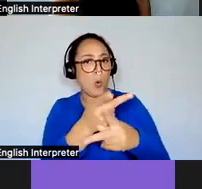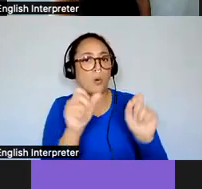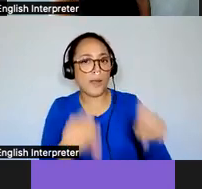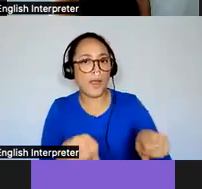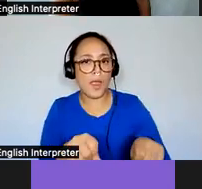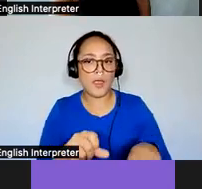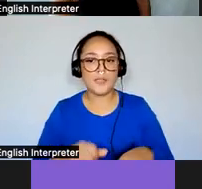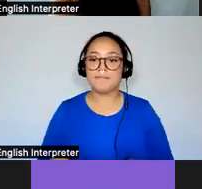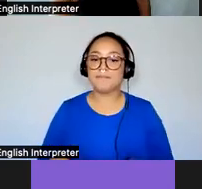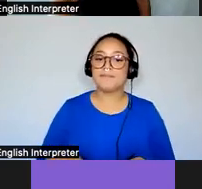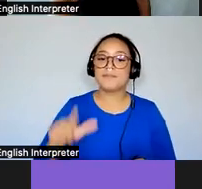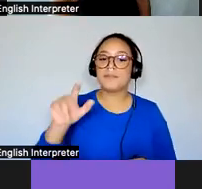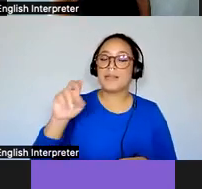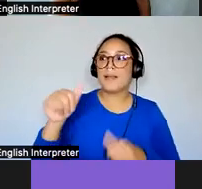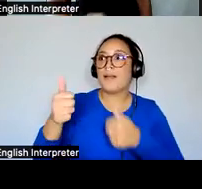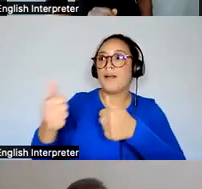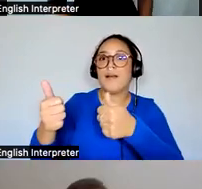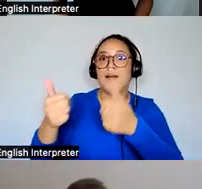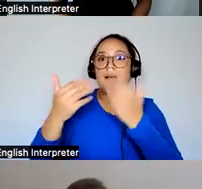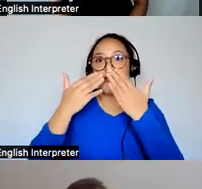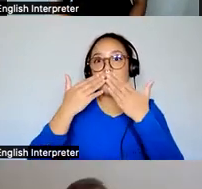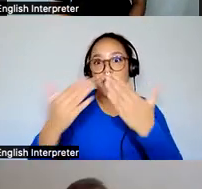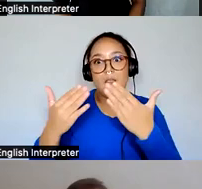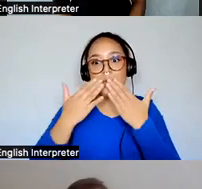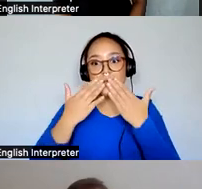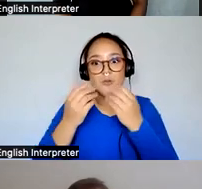Thank you so much. Thank you, Jacqueline. That was great.